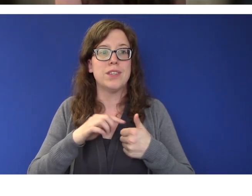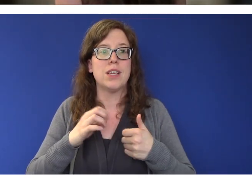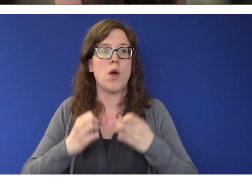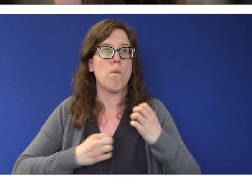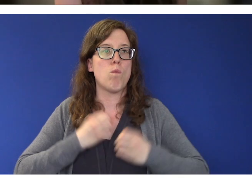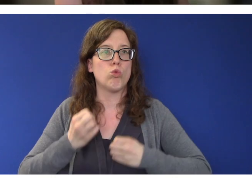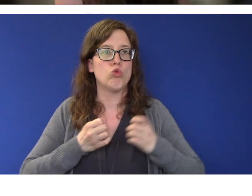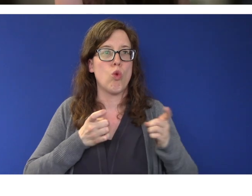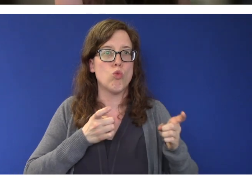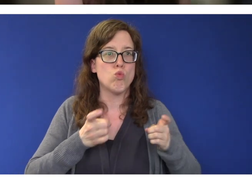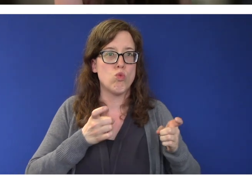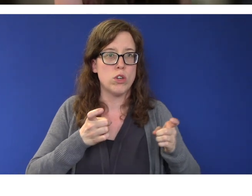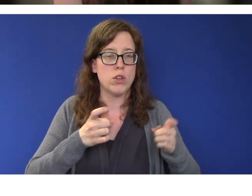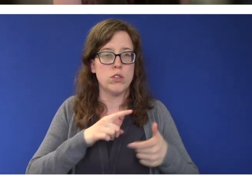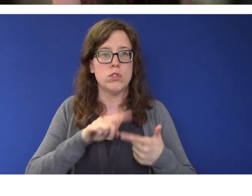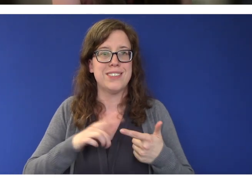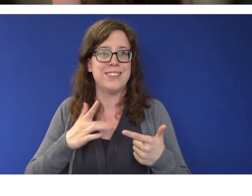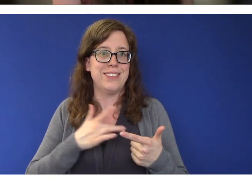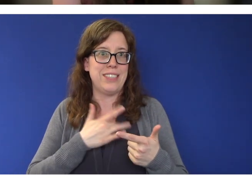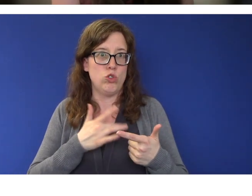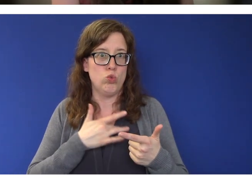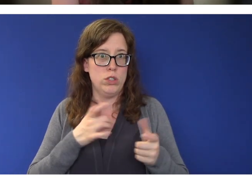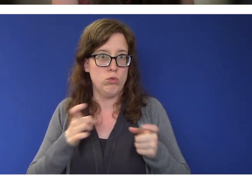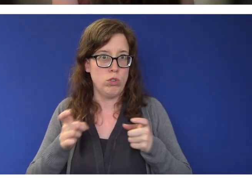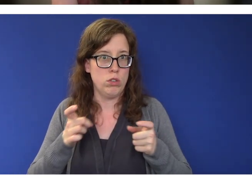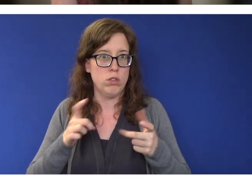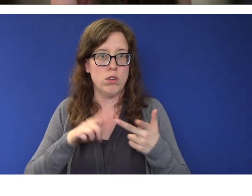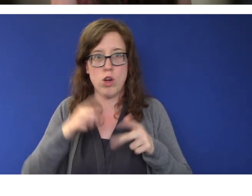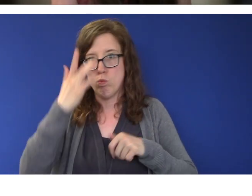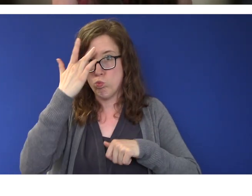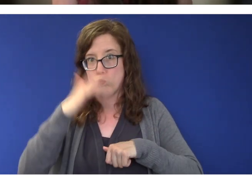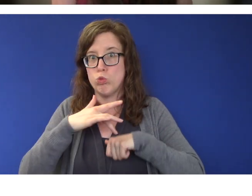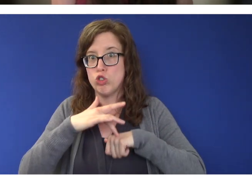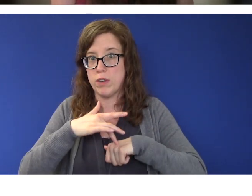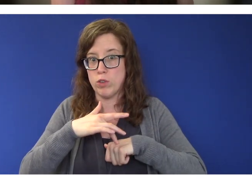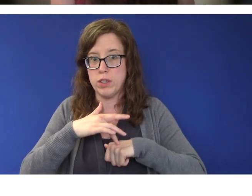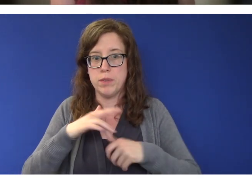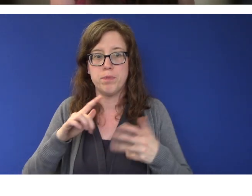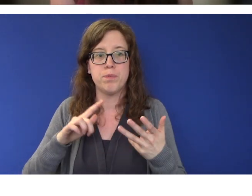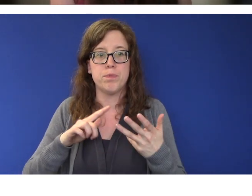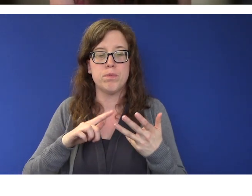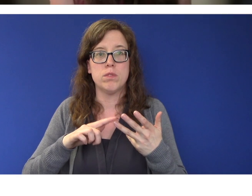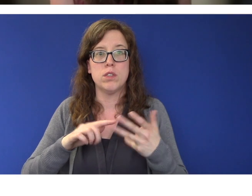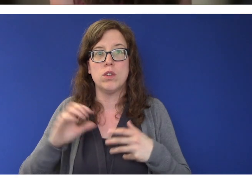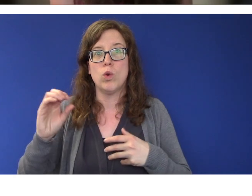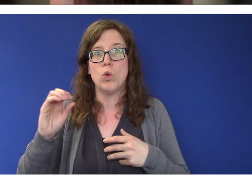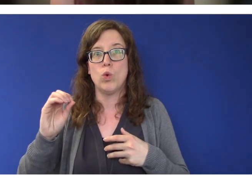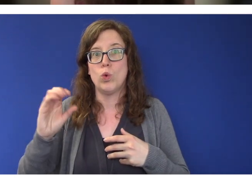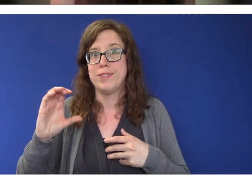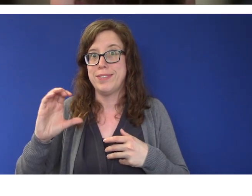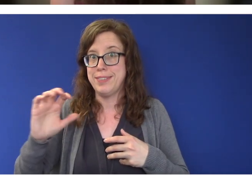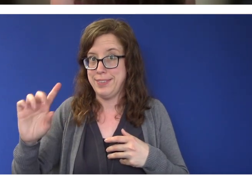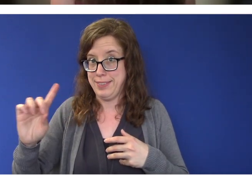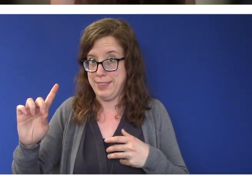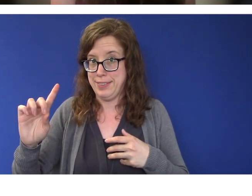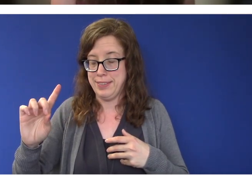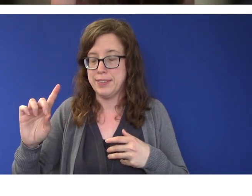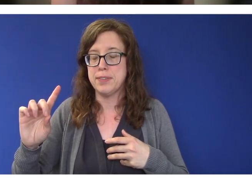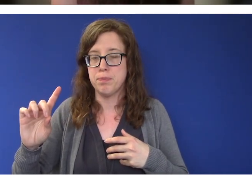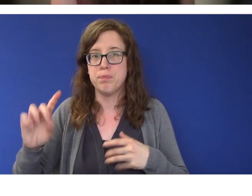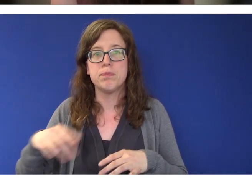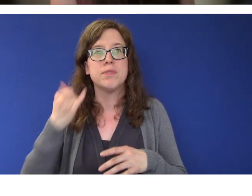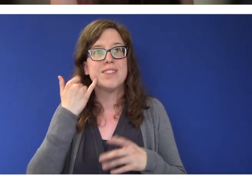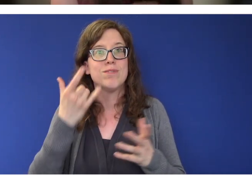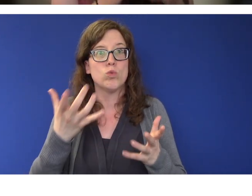regulation, sensory regulation, perseveration, obsessive-compulsive behavior. If you want